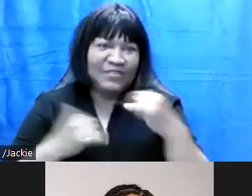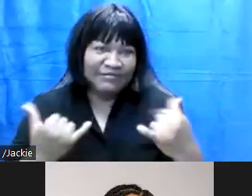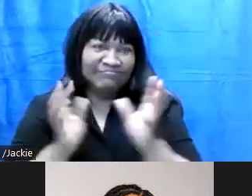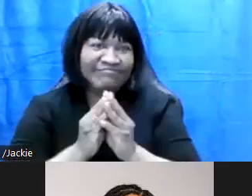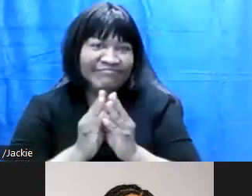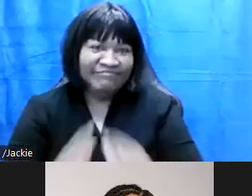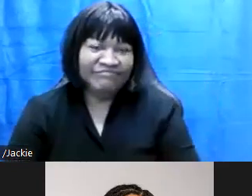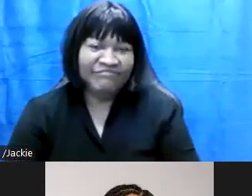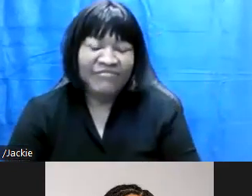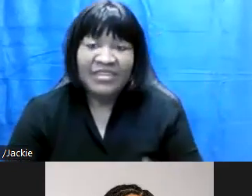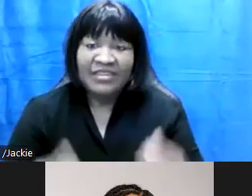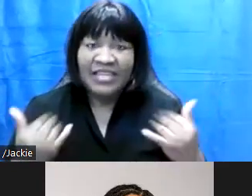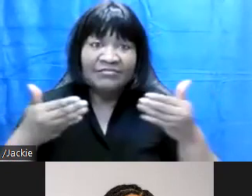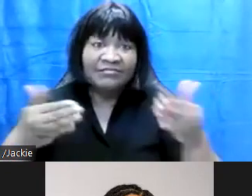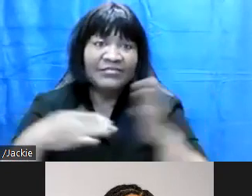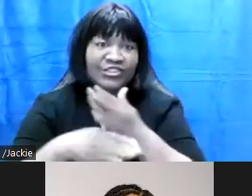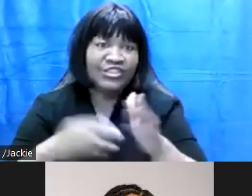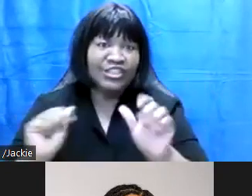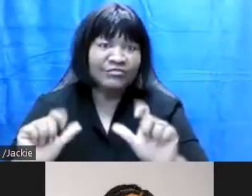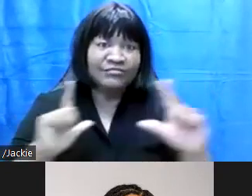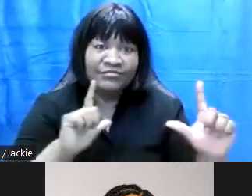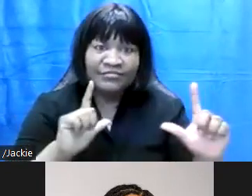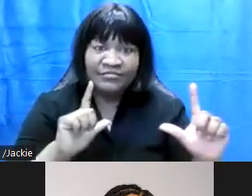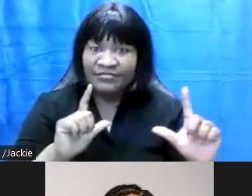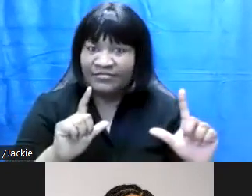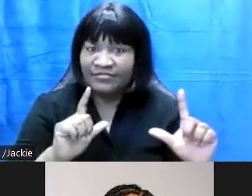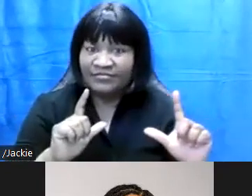So I'm going to share my screen.